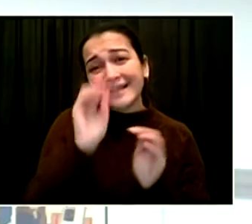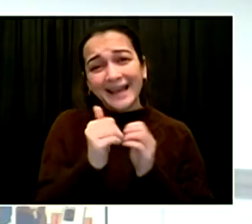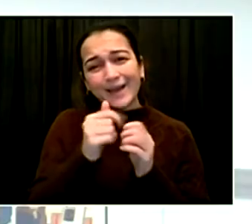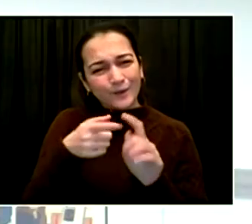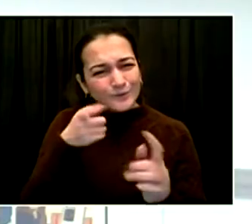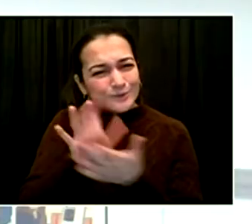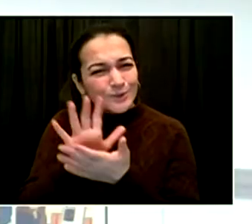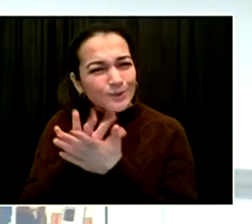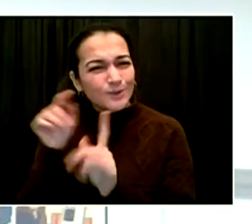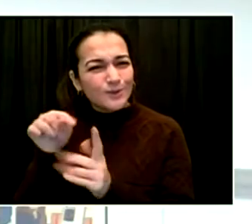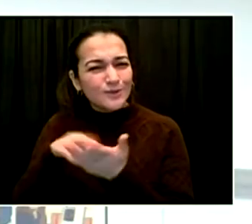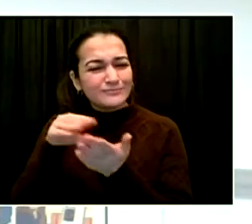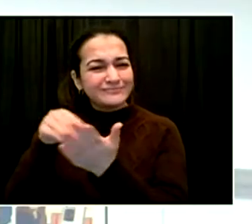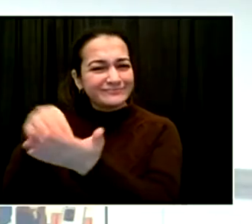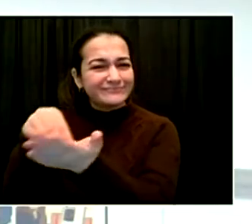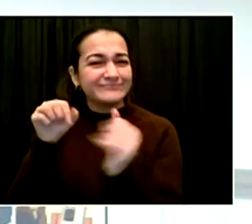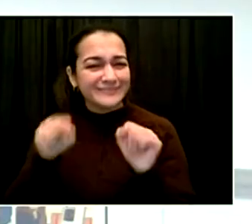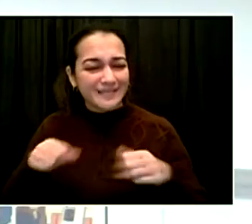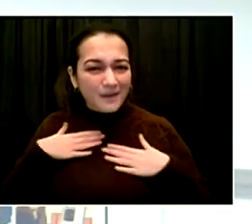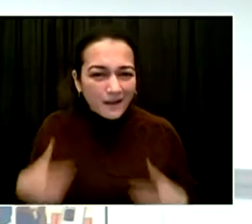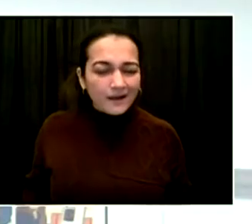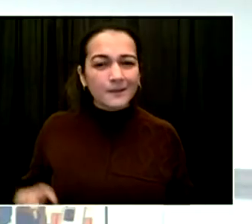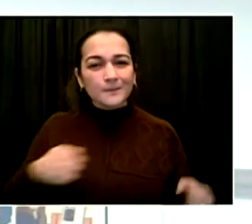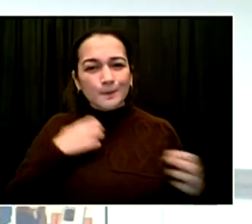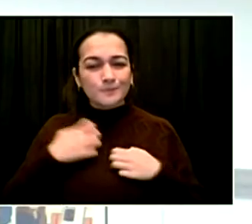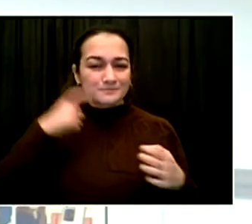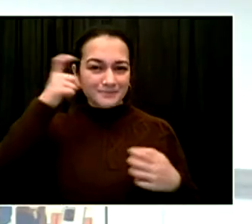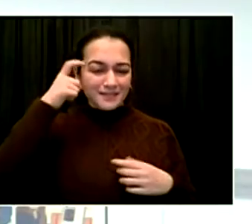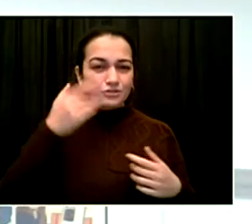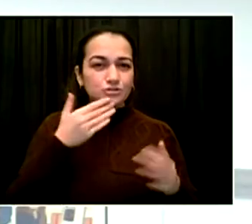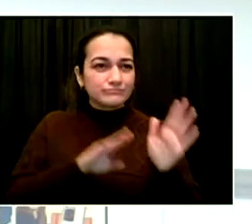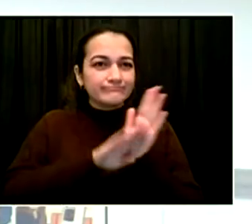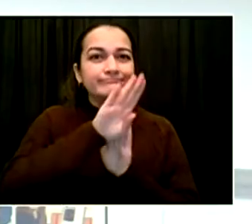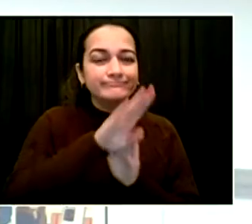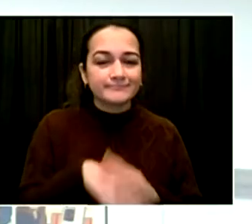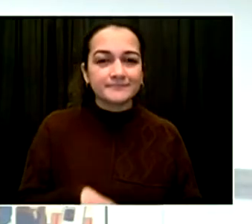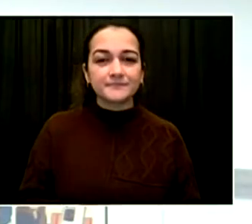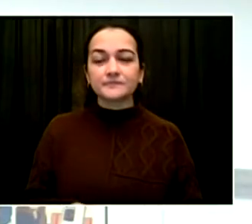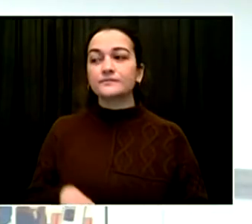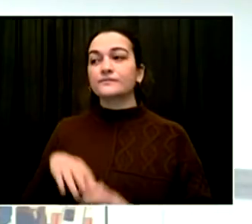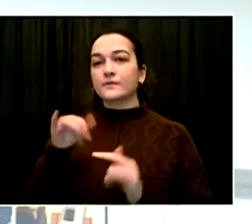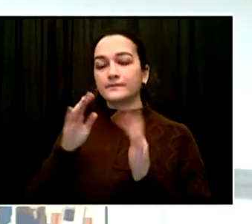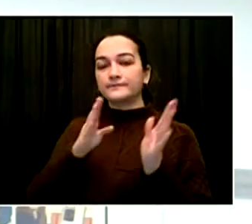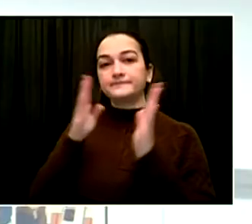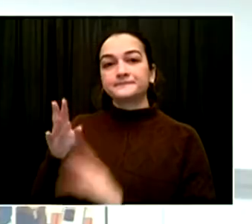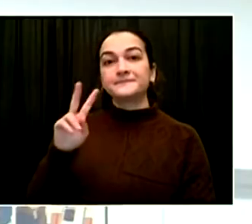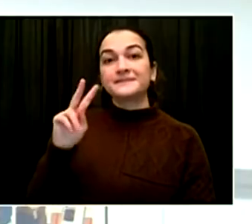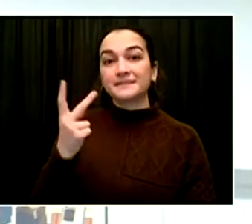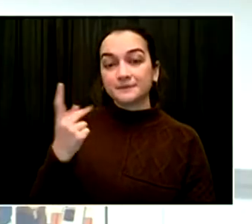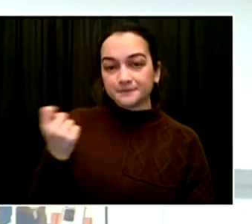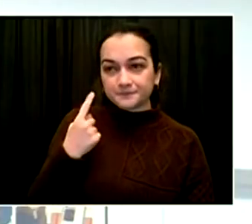BE THERE SO THAT'S ON THE FIRST QUESTION.